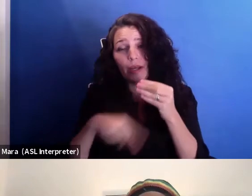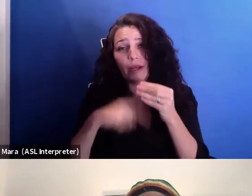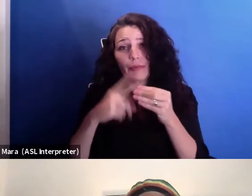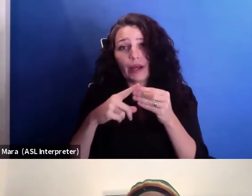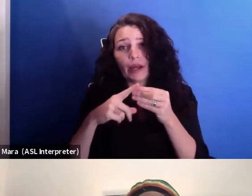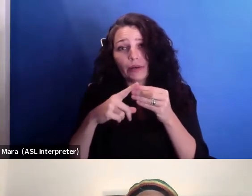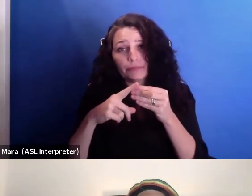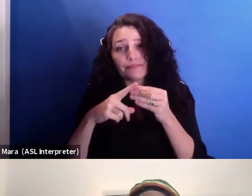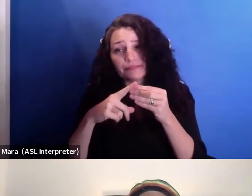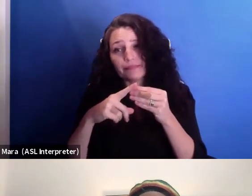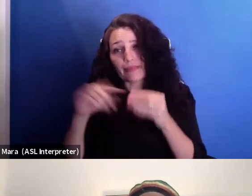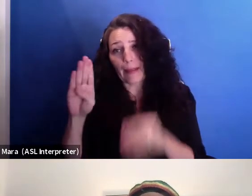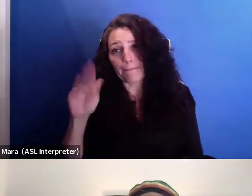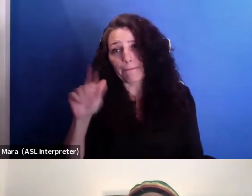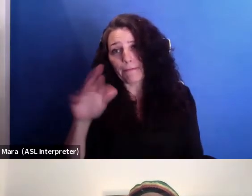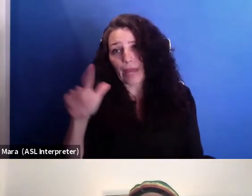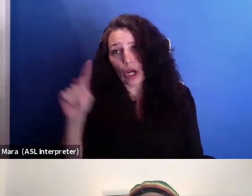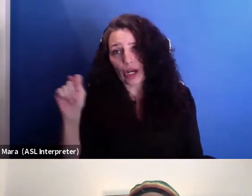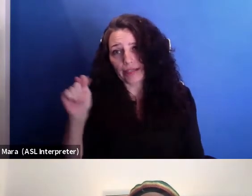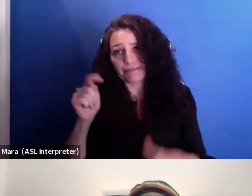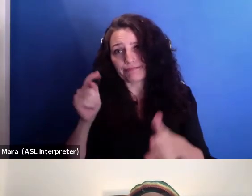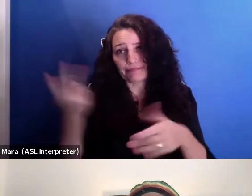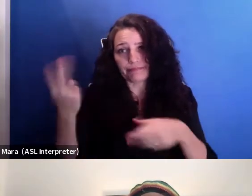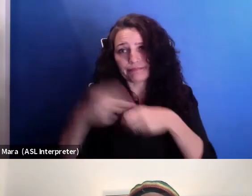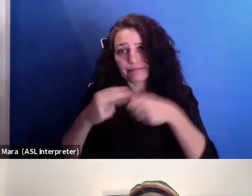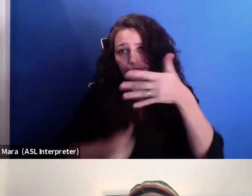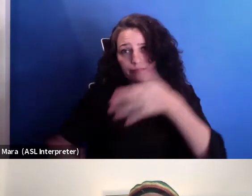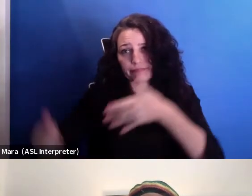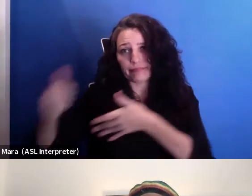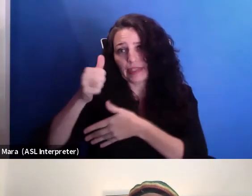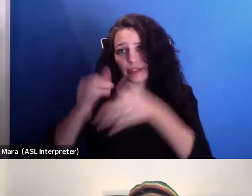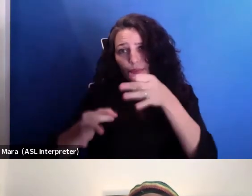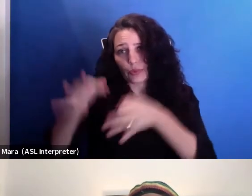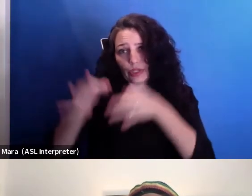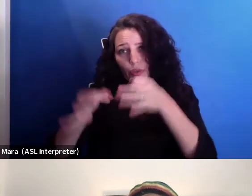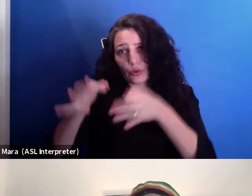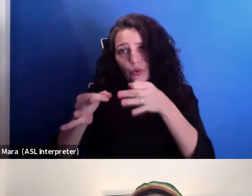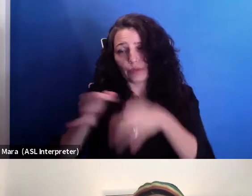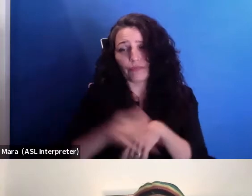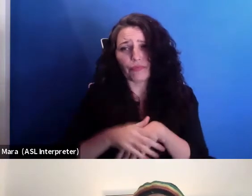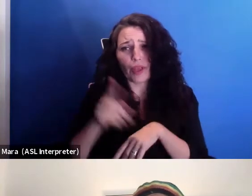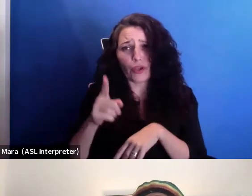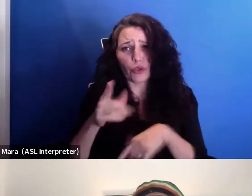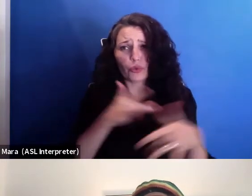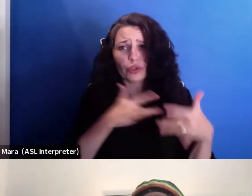Are you all worried about what that could mean in all sorts of ways,